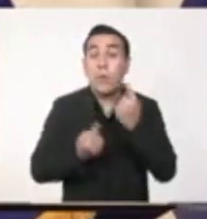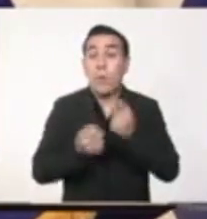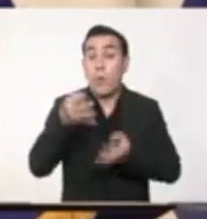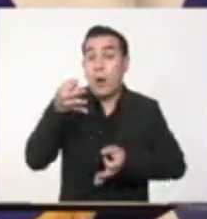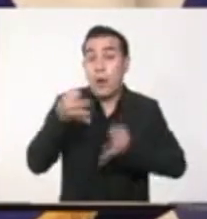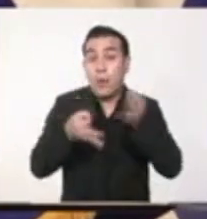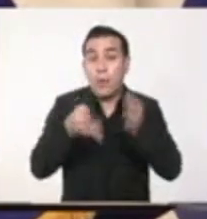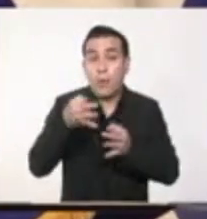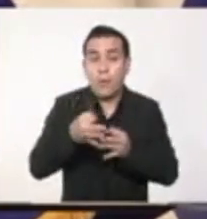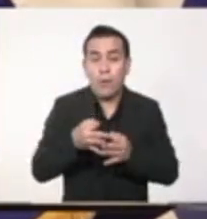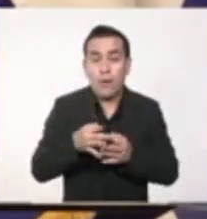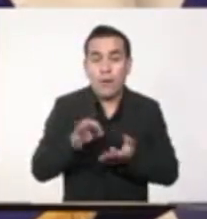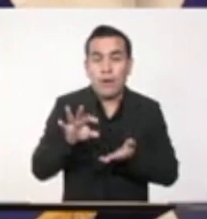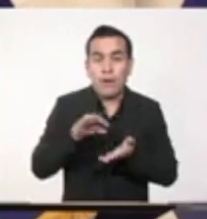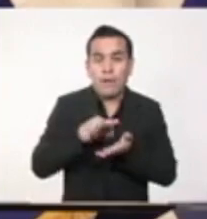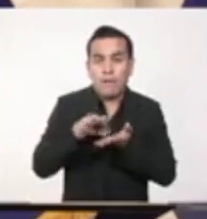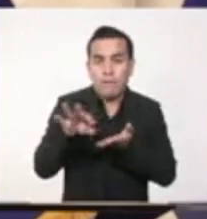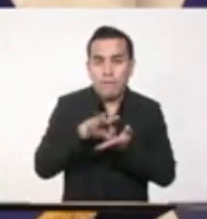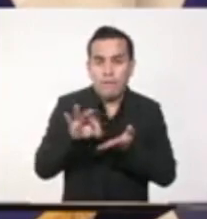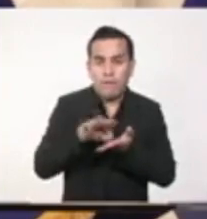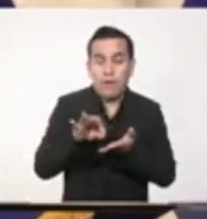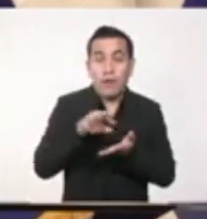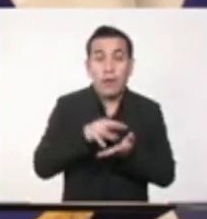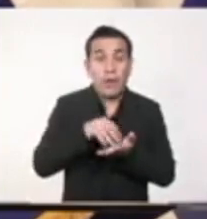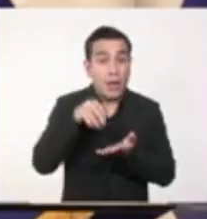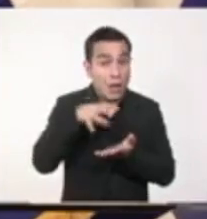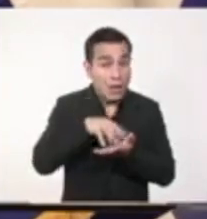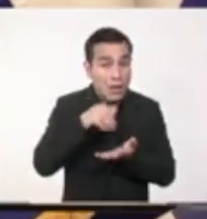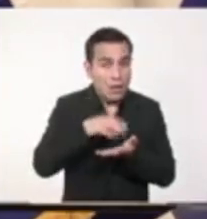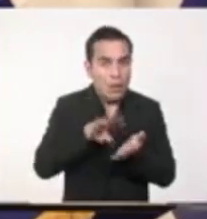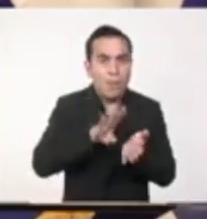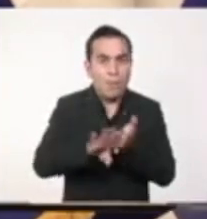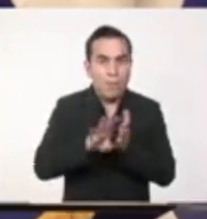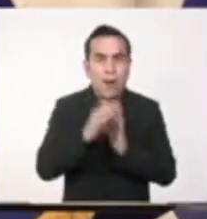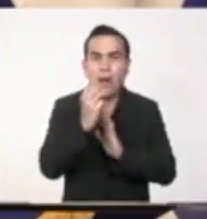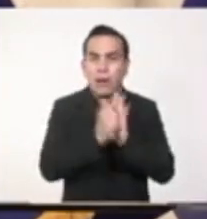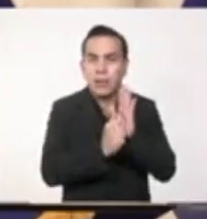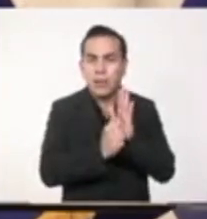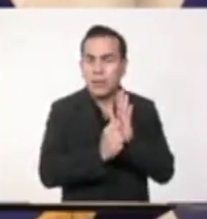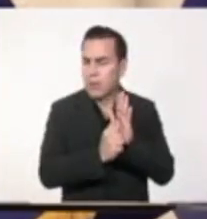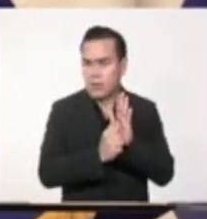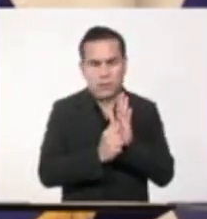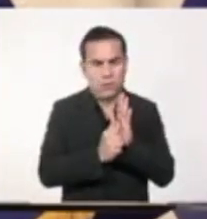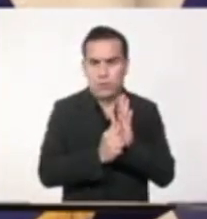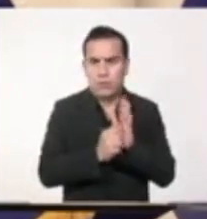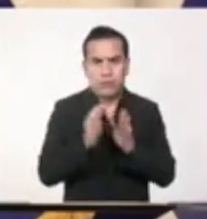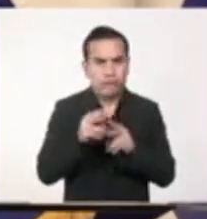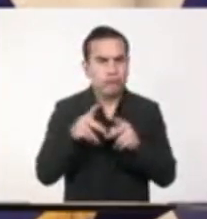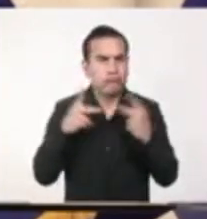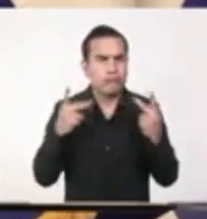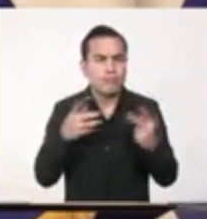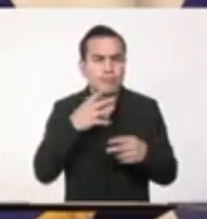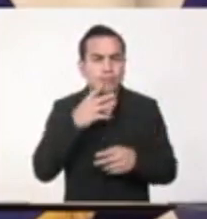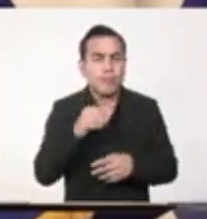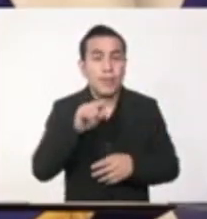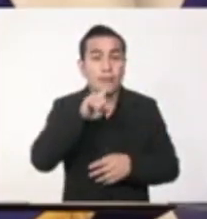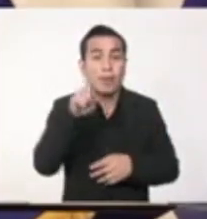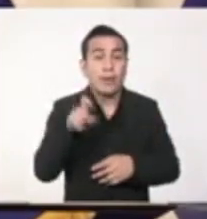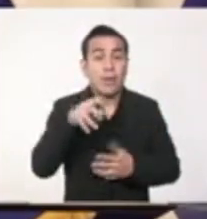beans that rice pay VAT and the newspaper right? Let us ask the population what they think, if they believe that the